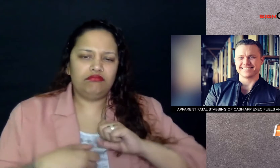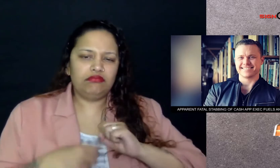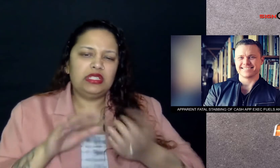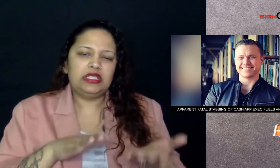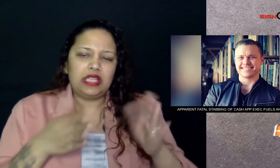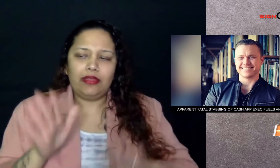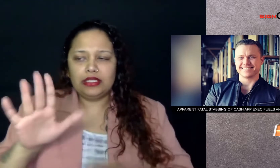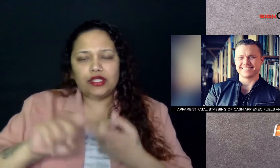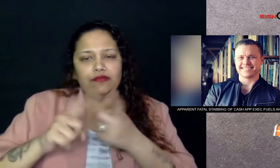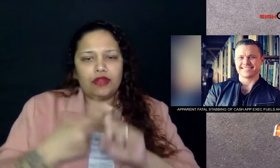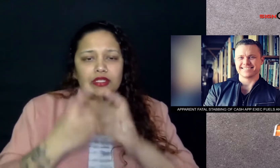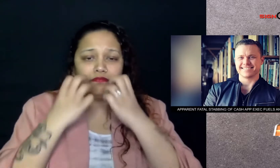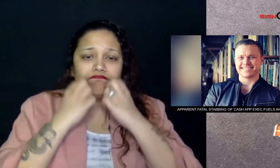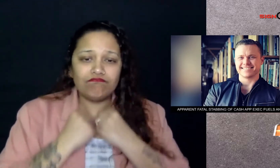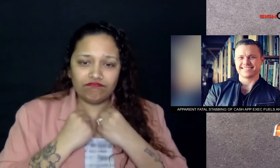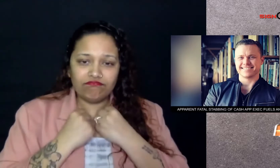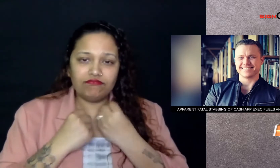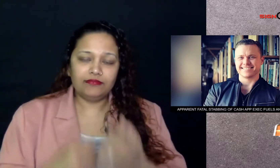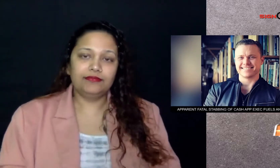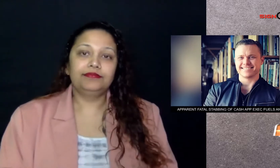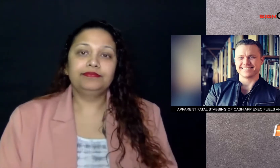That has them in mourning for the death of their friend.